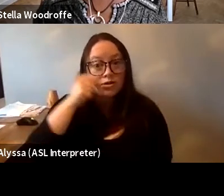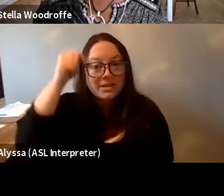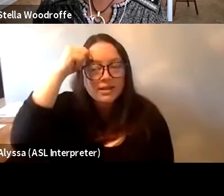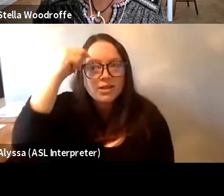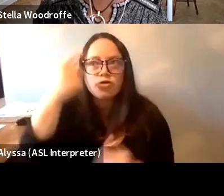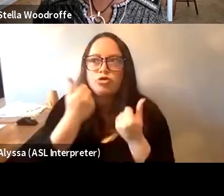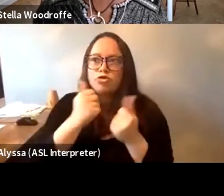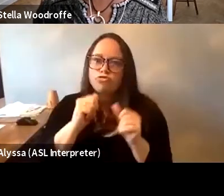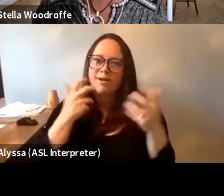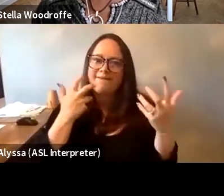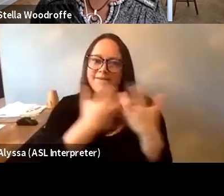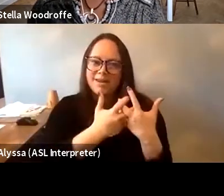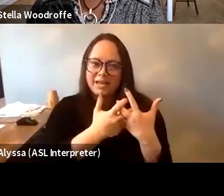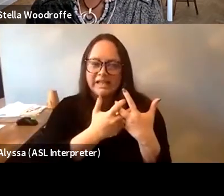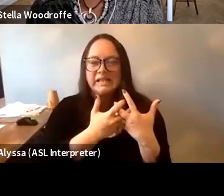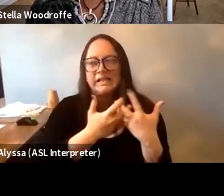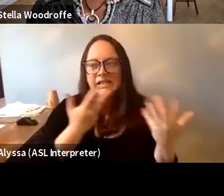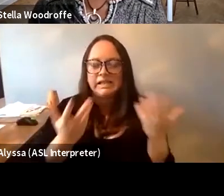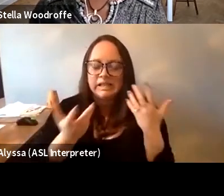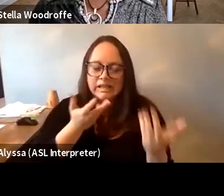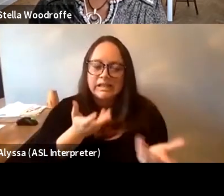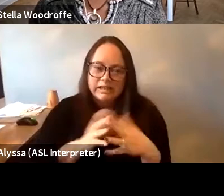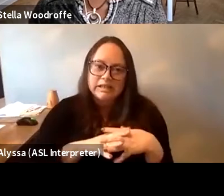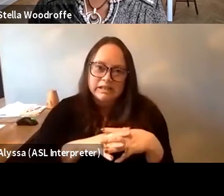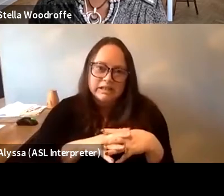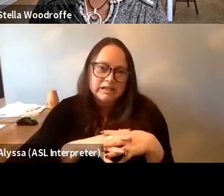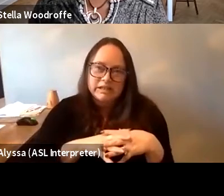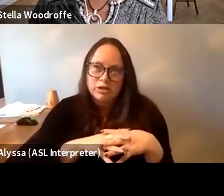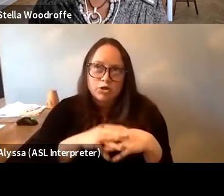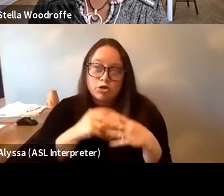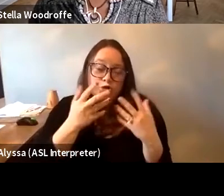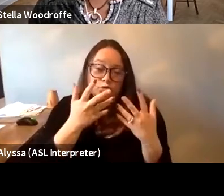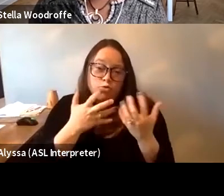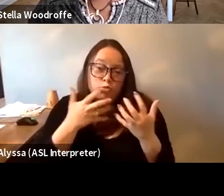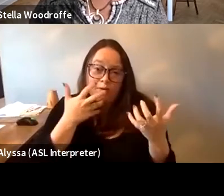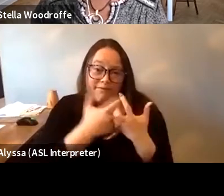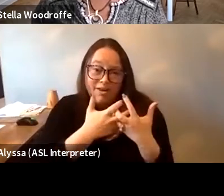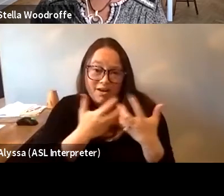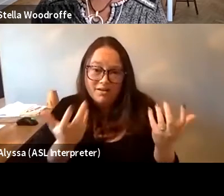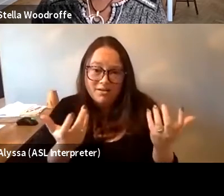know, you just want to fit in you don't want anyone have anything